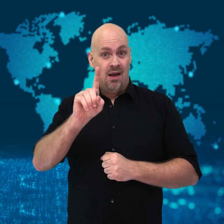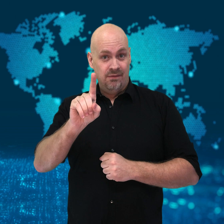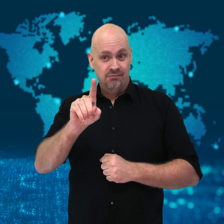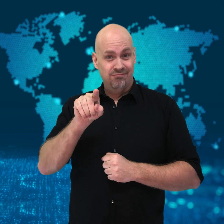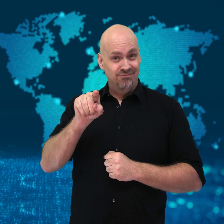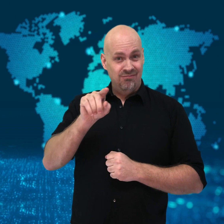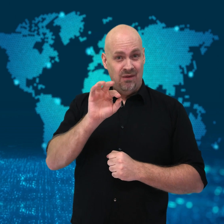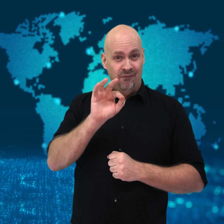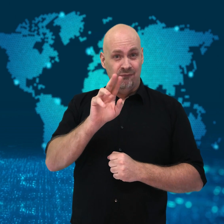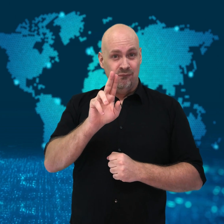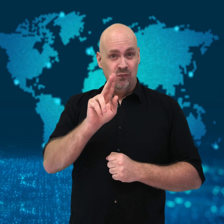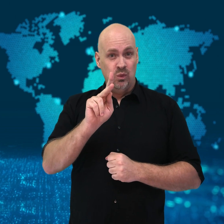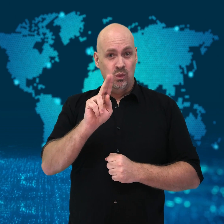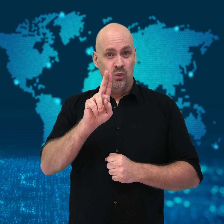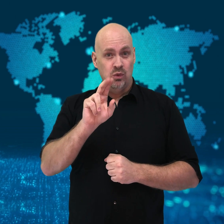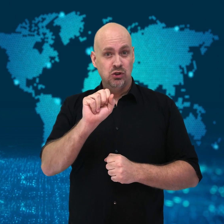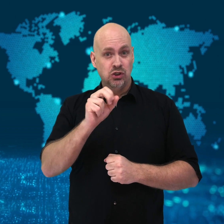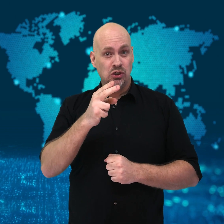In March 2011,